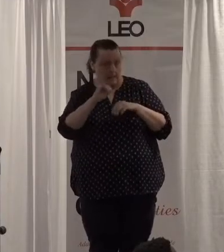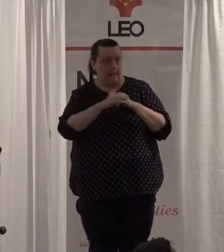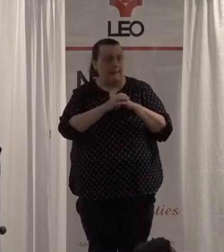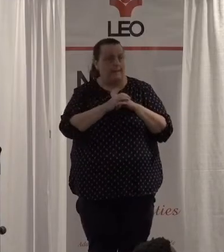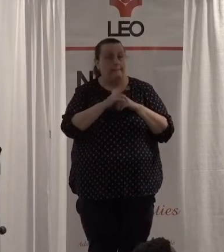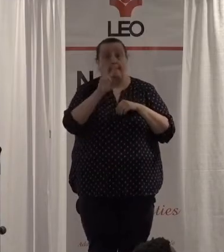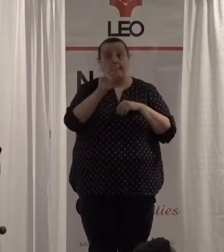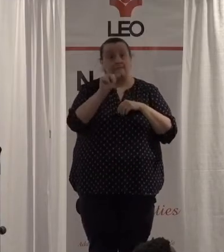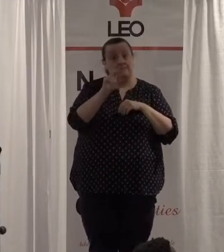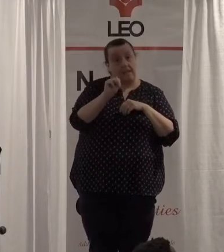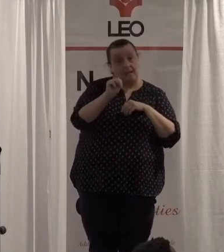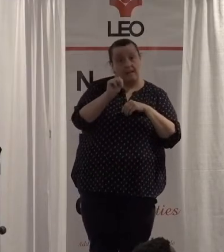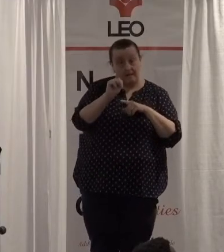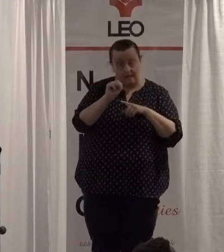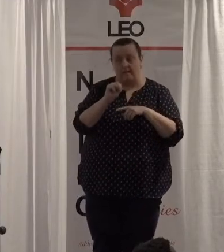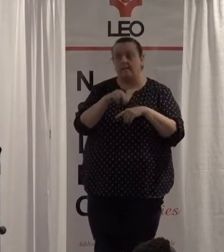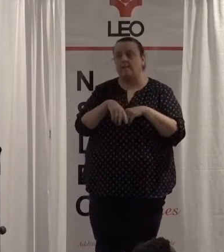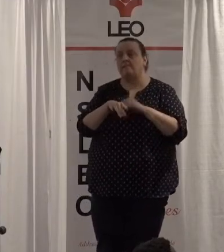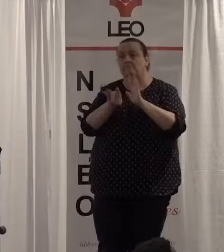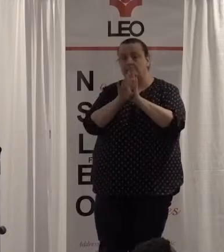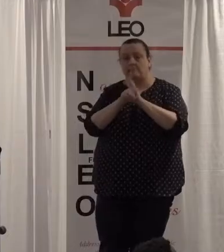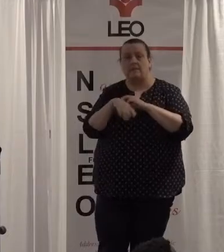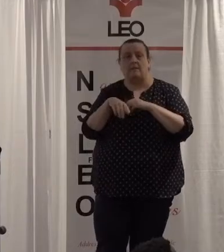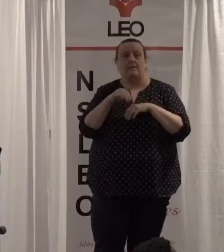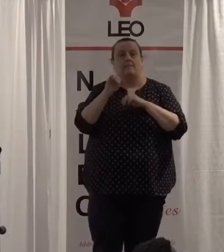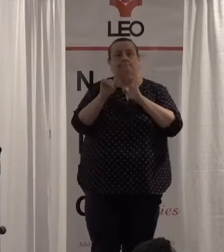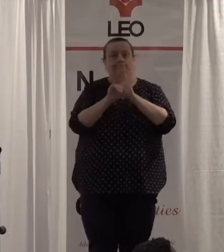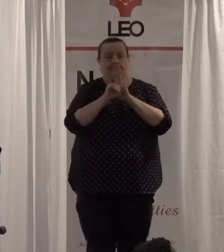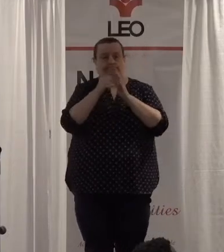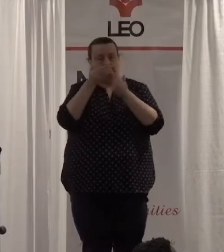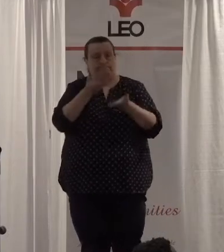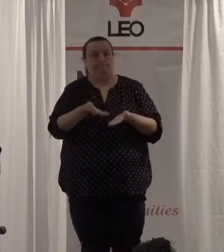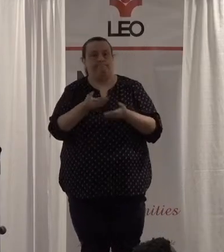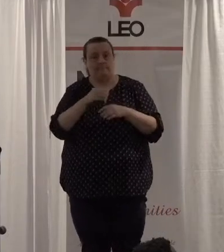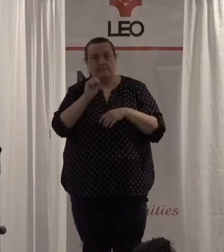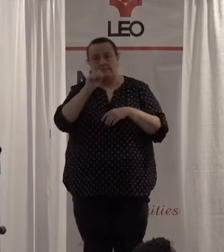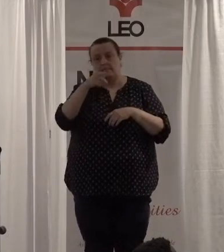VAN WAS DIAGNOSED WITH SPINAL MUSCULAR ATROPHY,